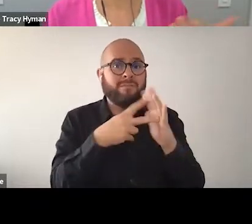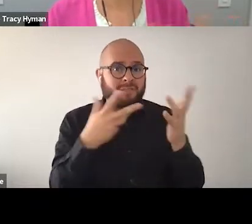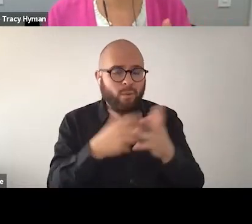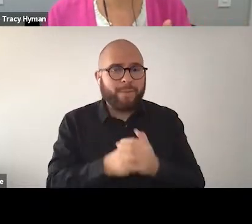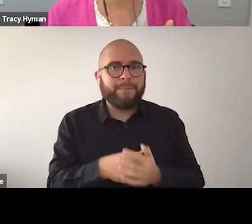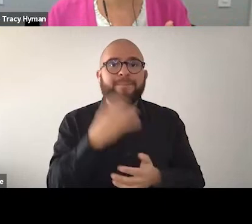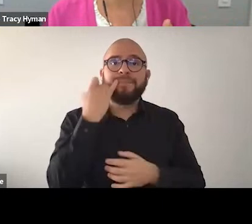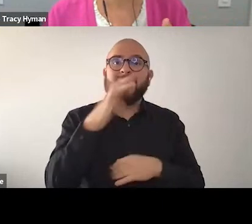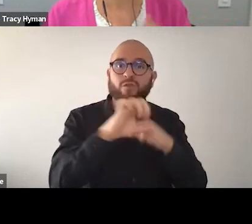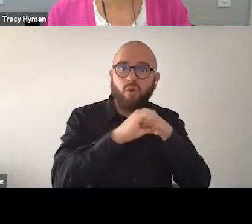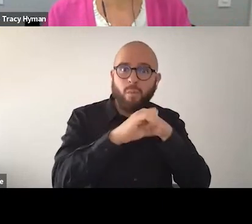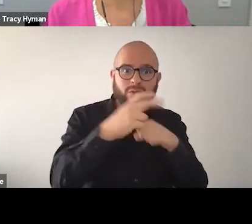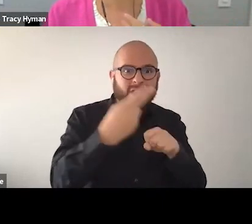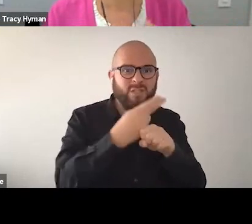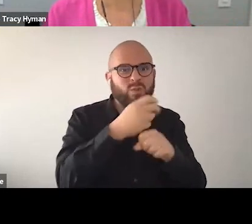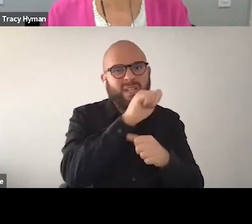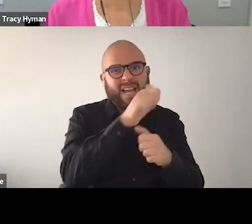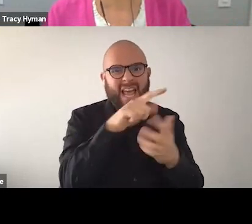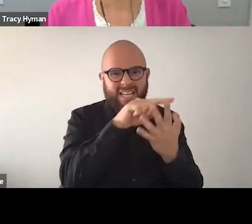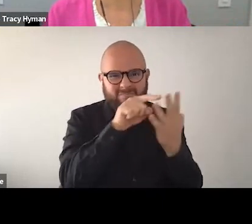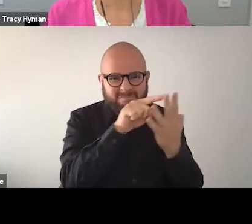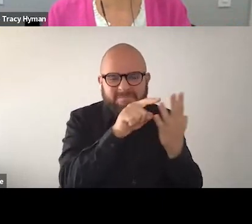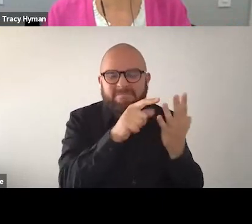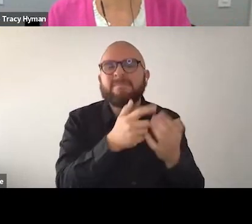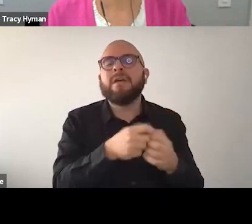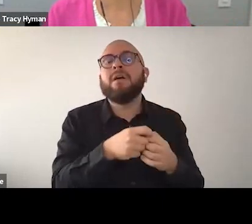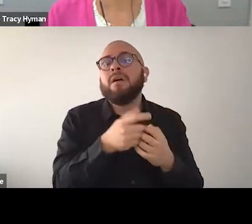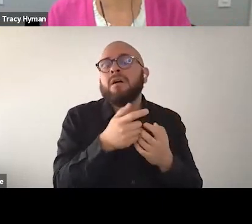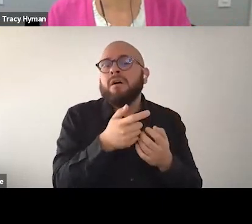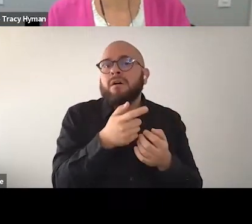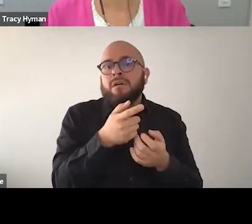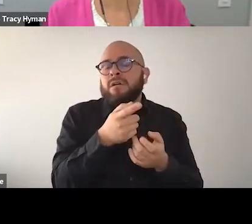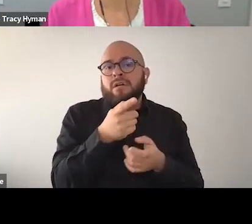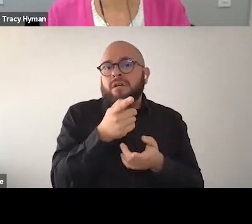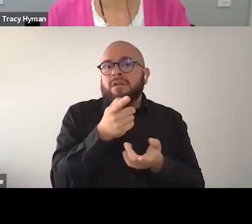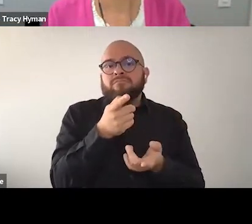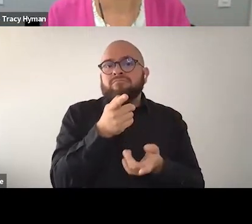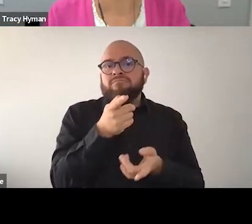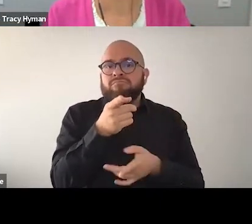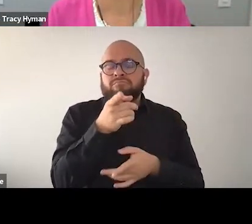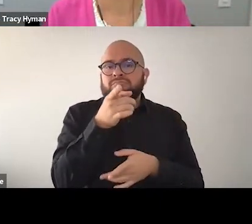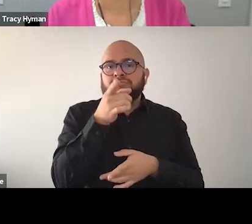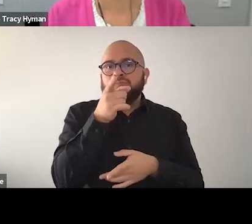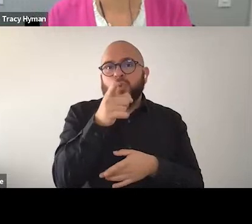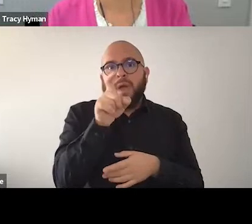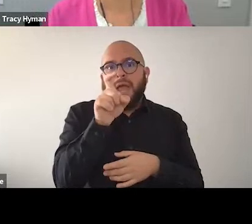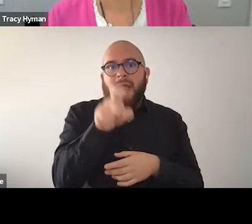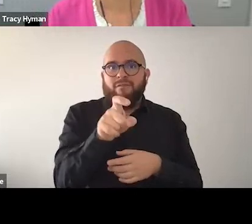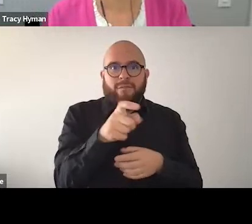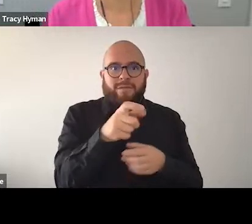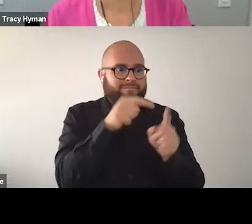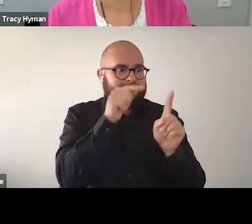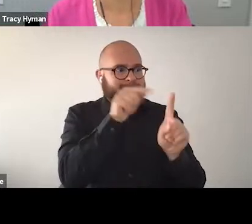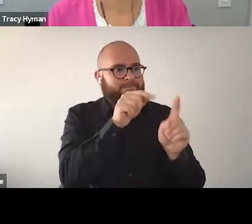in any of those manners you will be held exclusive to that product and cannot do competing commercials.